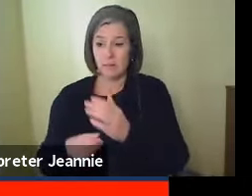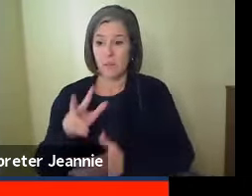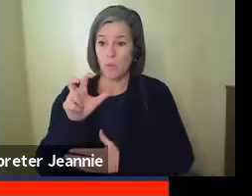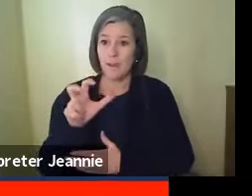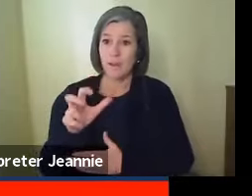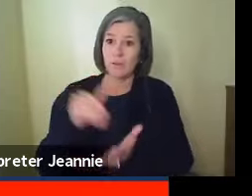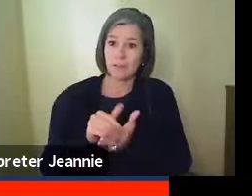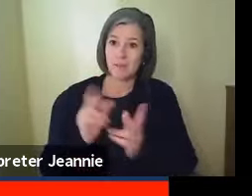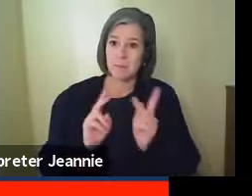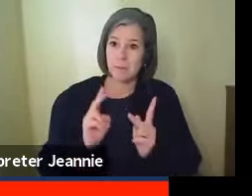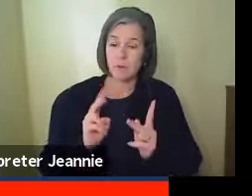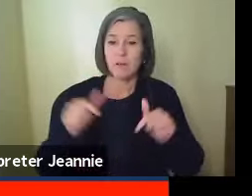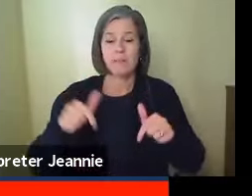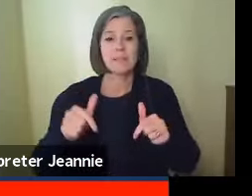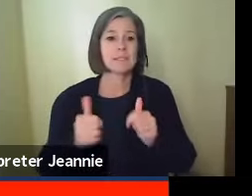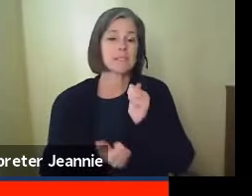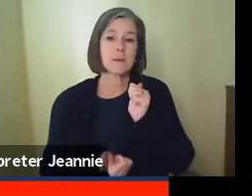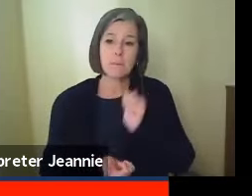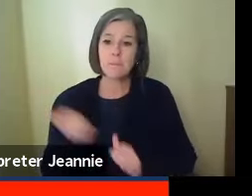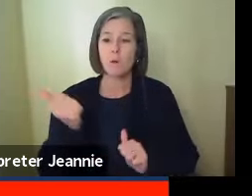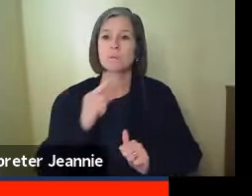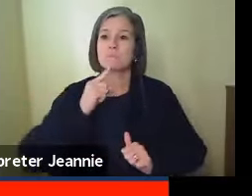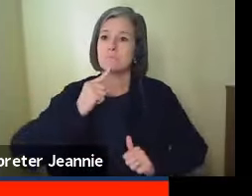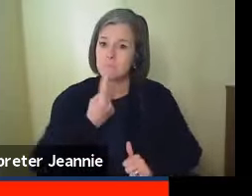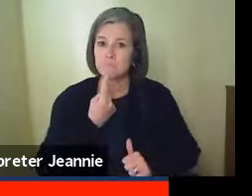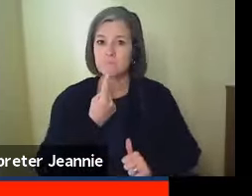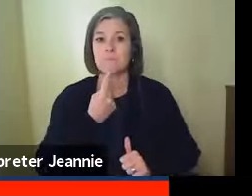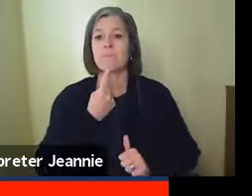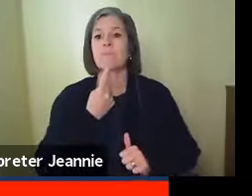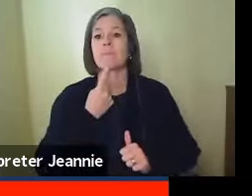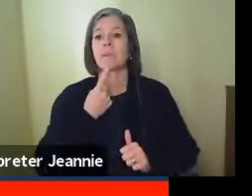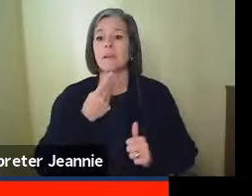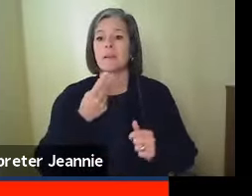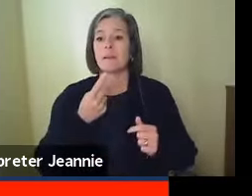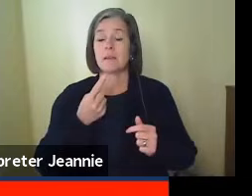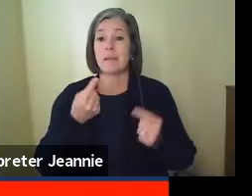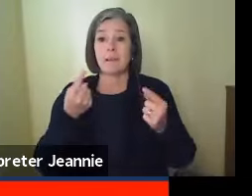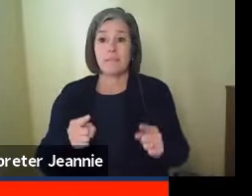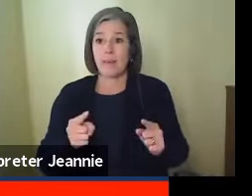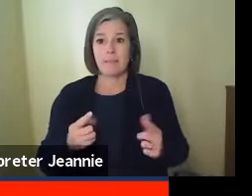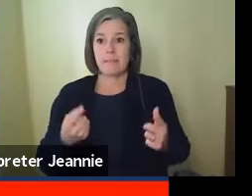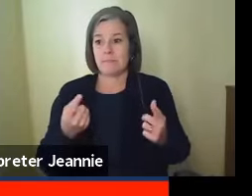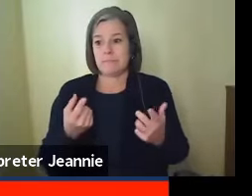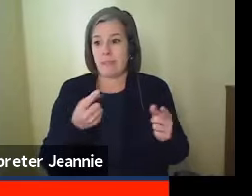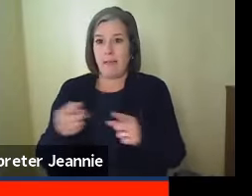infectious disease event that has happened in North America and the world in over a century and